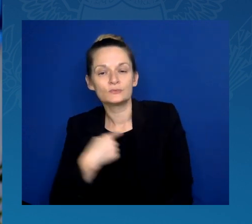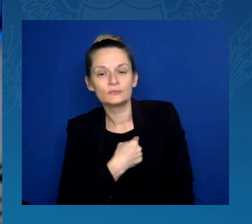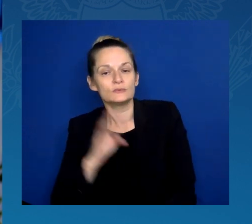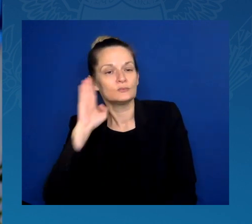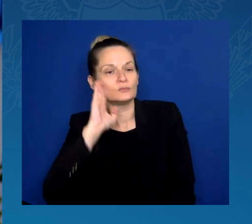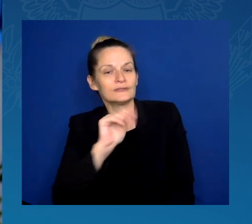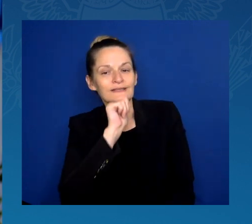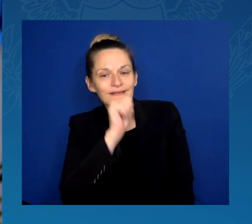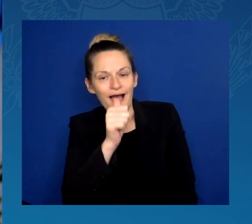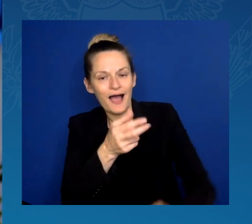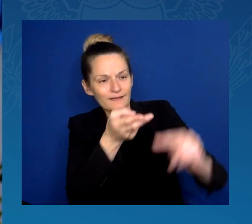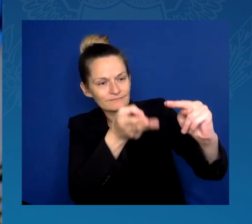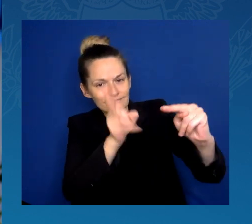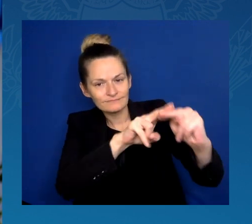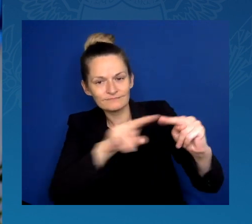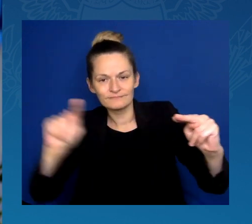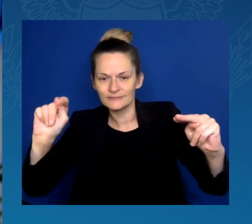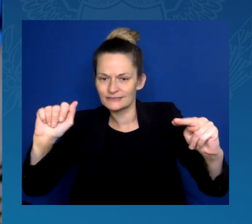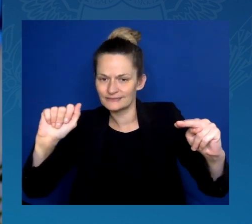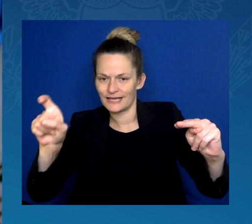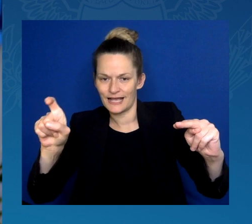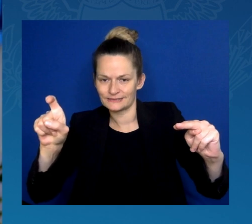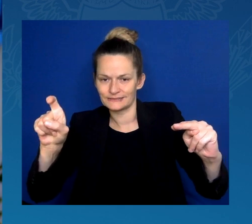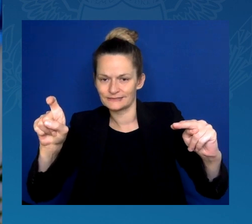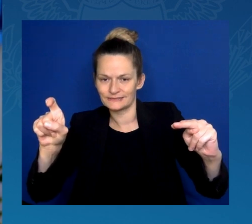$400,000 a year, but this will be paid for.